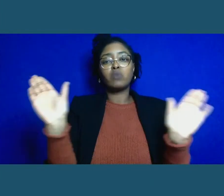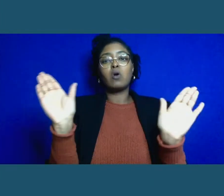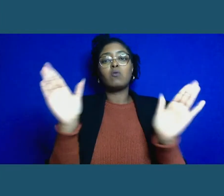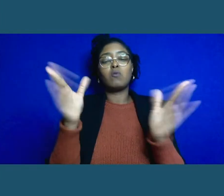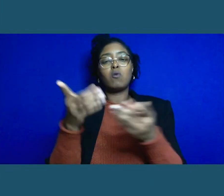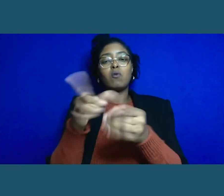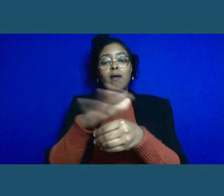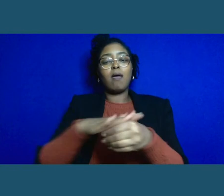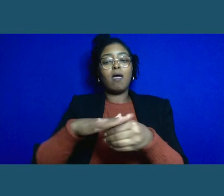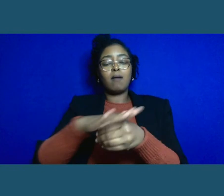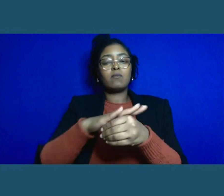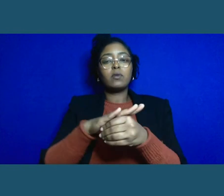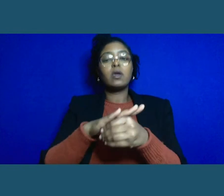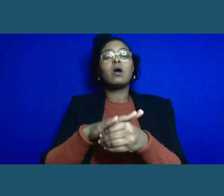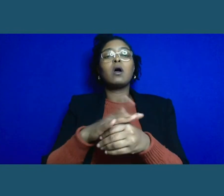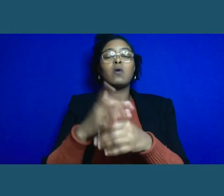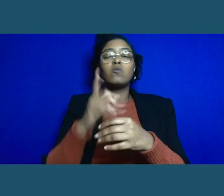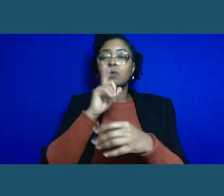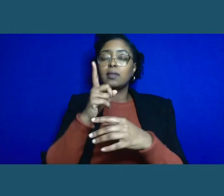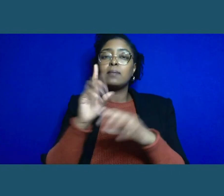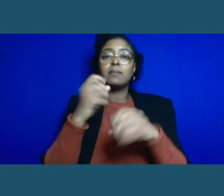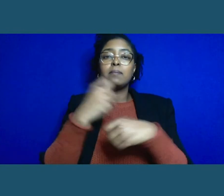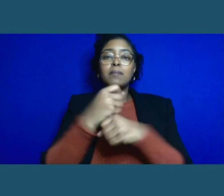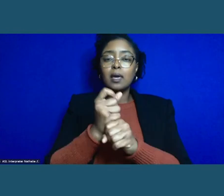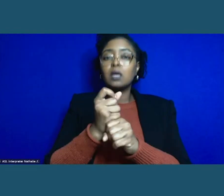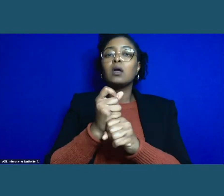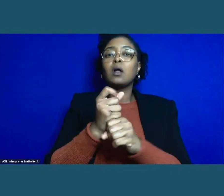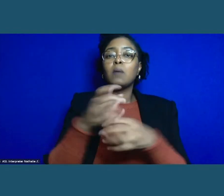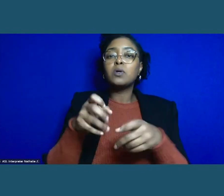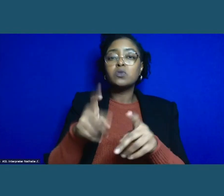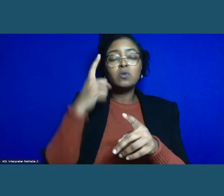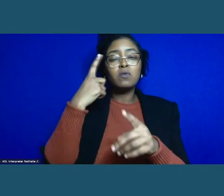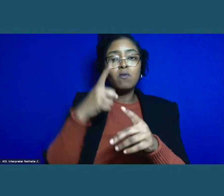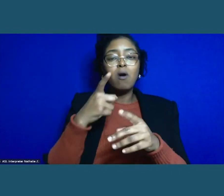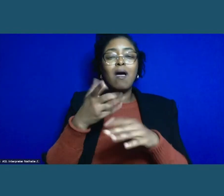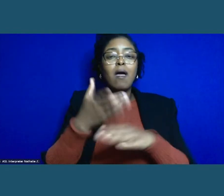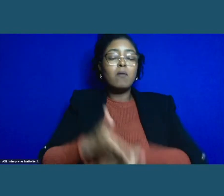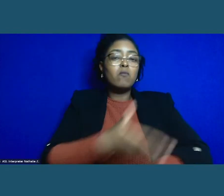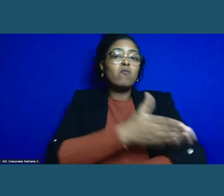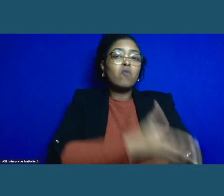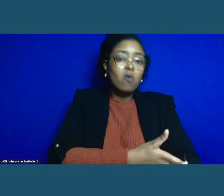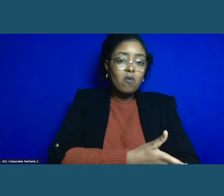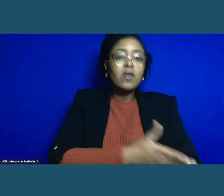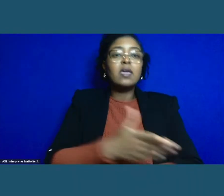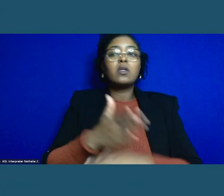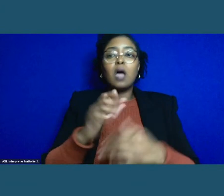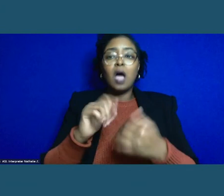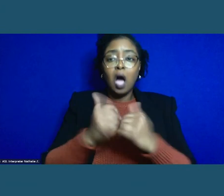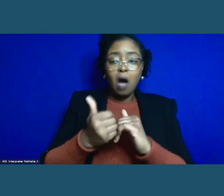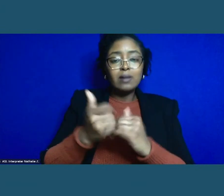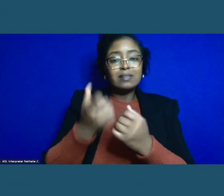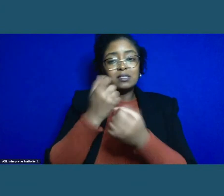standardizing that across the district to really create an opportunity to really enhance